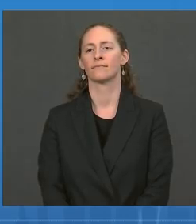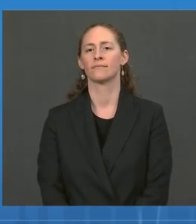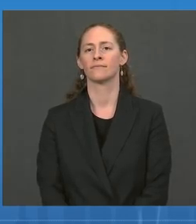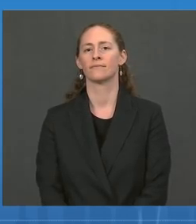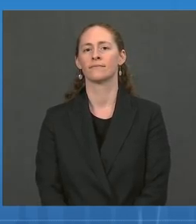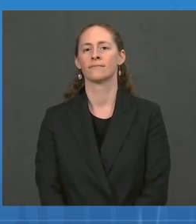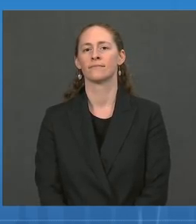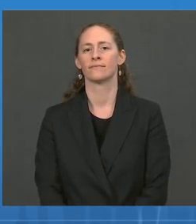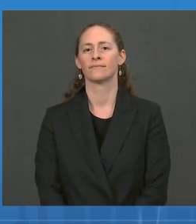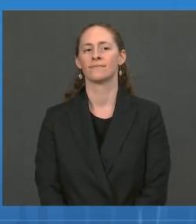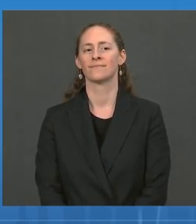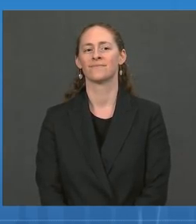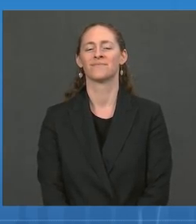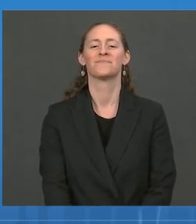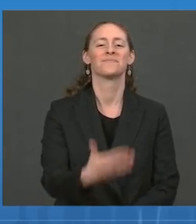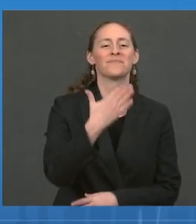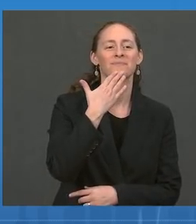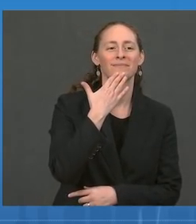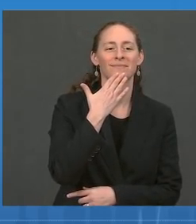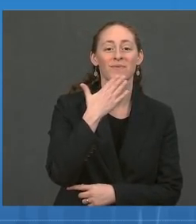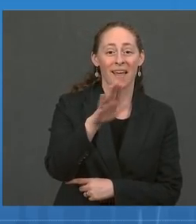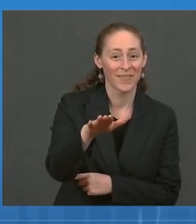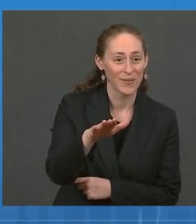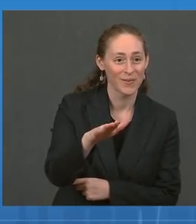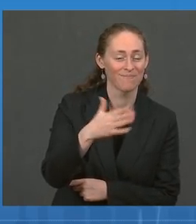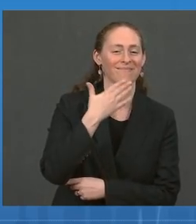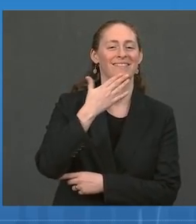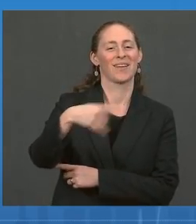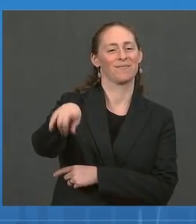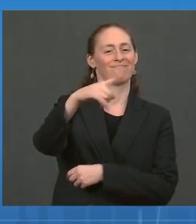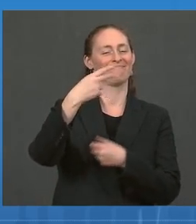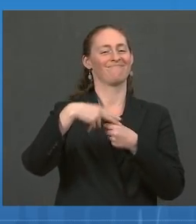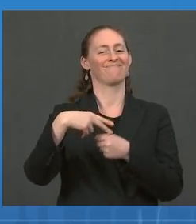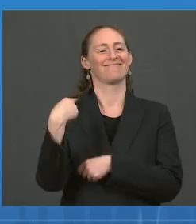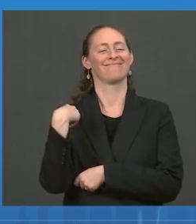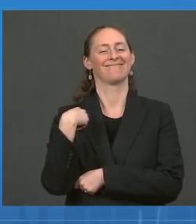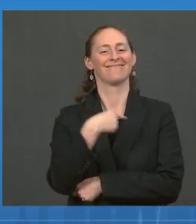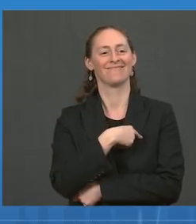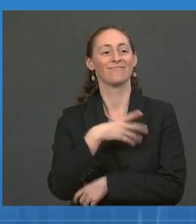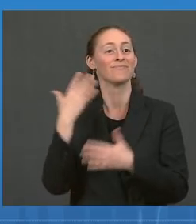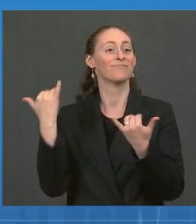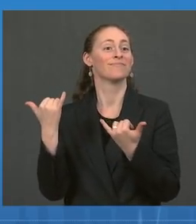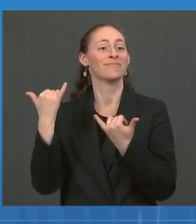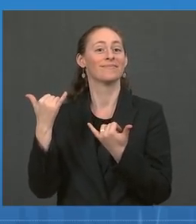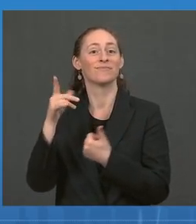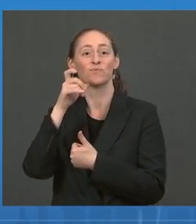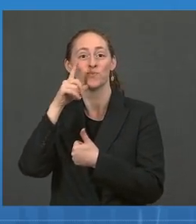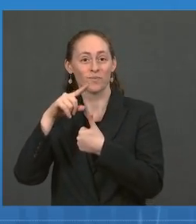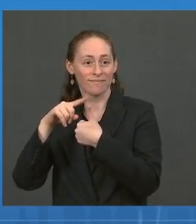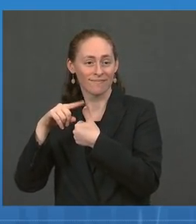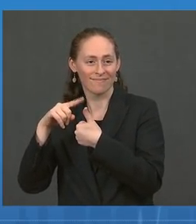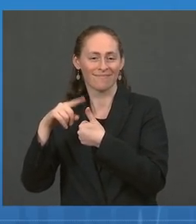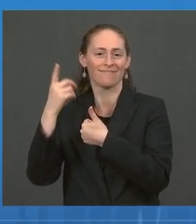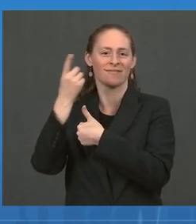Mr. Zients: Good afternoon. Thanks for joining us. Today, I'm joined by Drs. Nunez-Smith, Walensky, and Fauci.